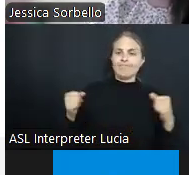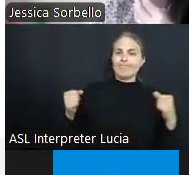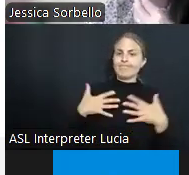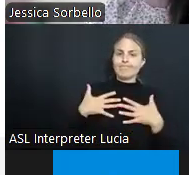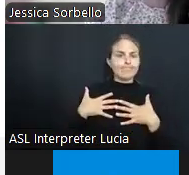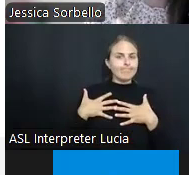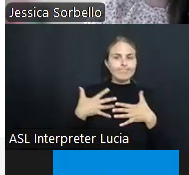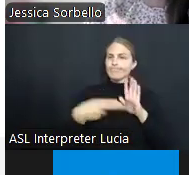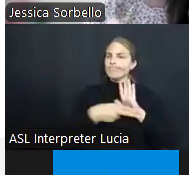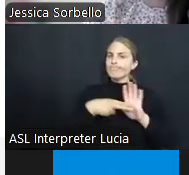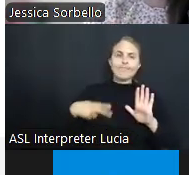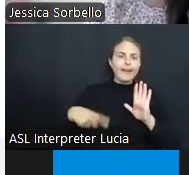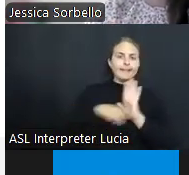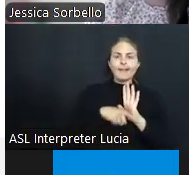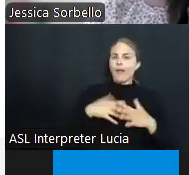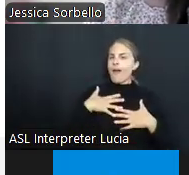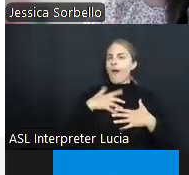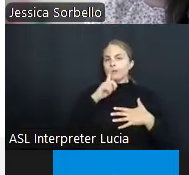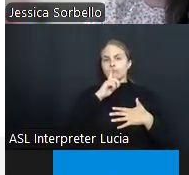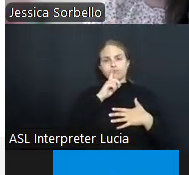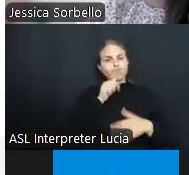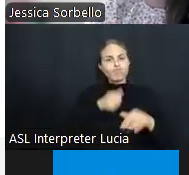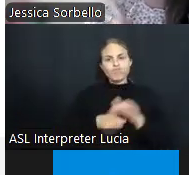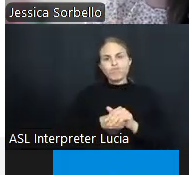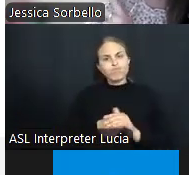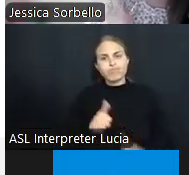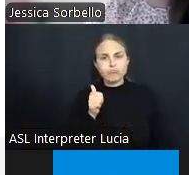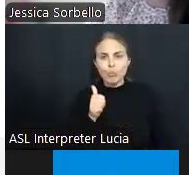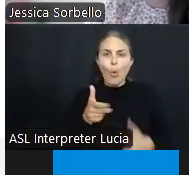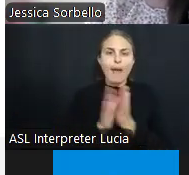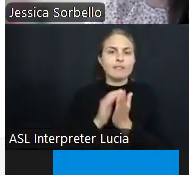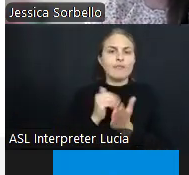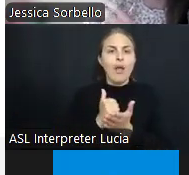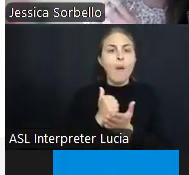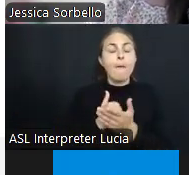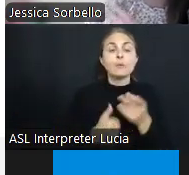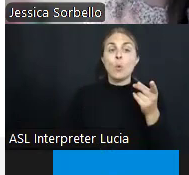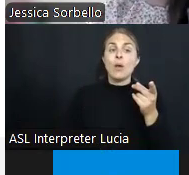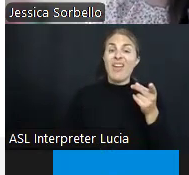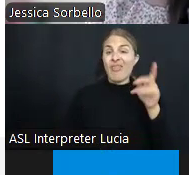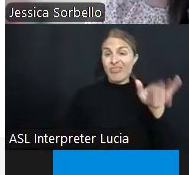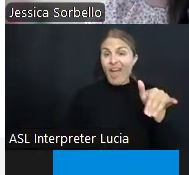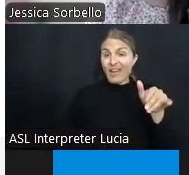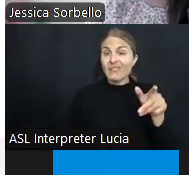talking about those who meet that dig nowic criteria. Many of the folks that you are working with don't meet that.